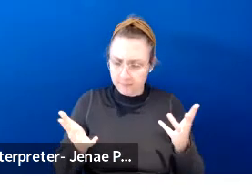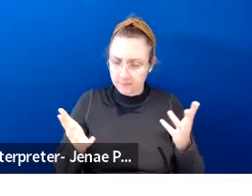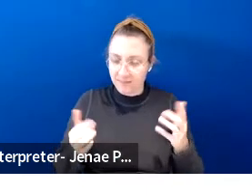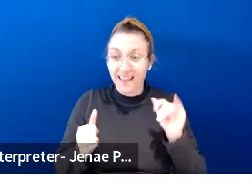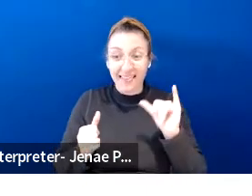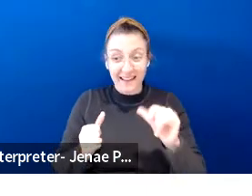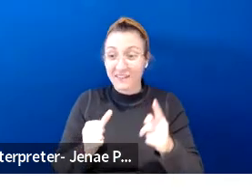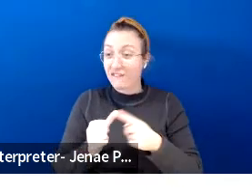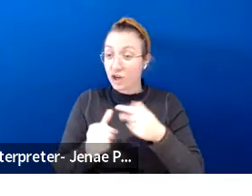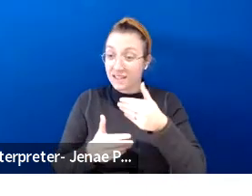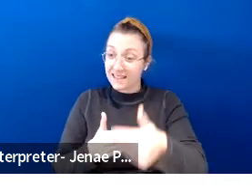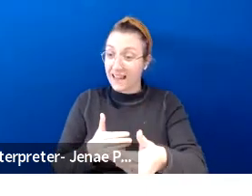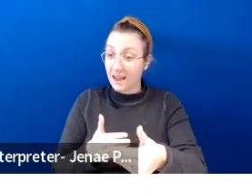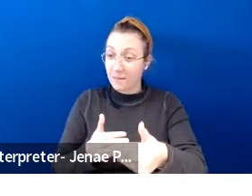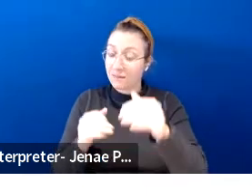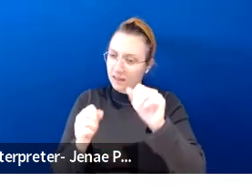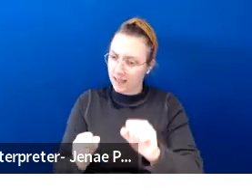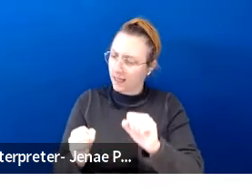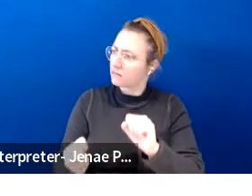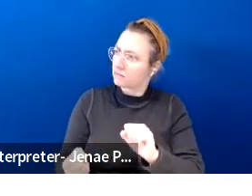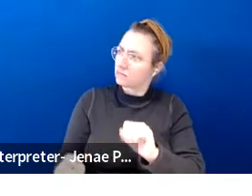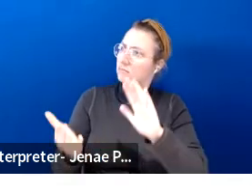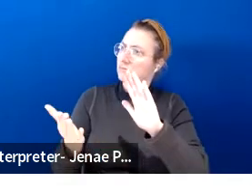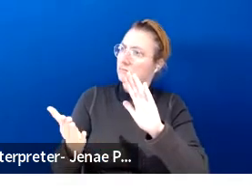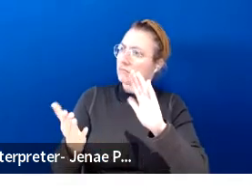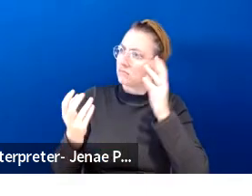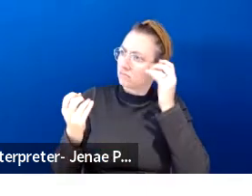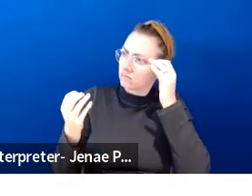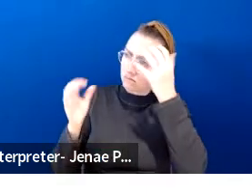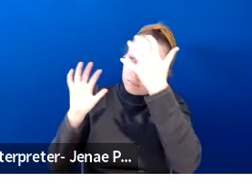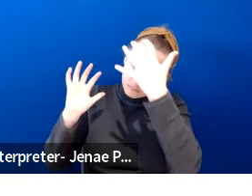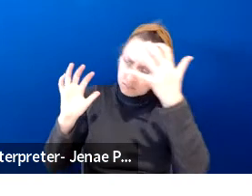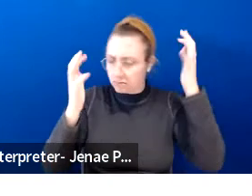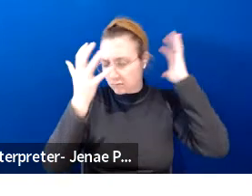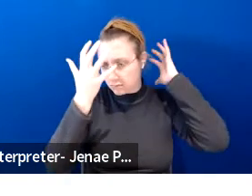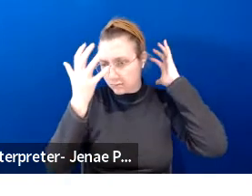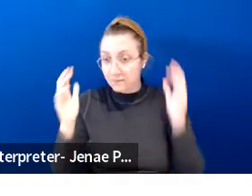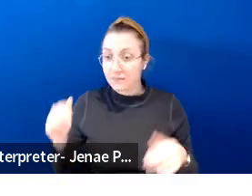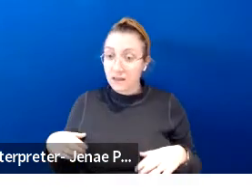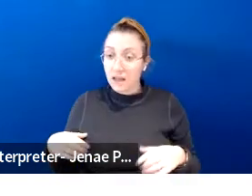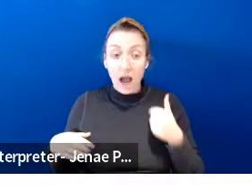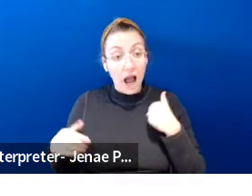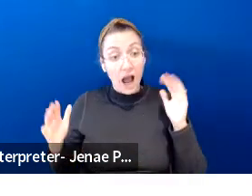that and to start to shift that the expectation shouldn't be I'm never going to think negatively again,